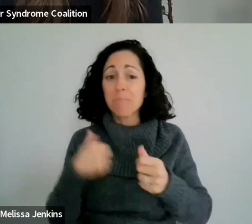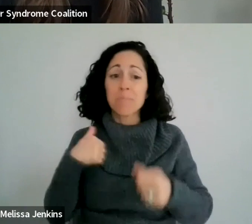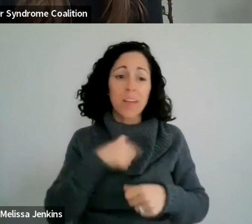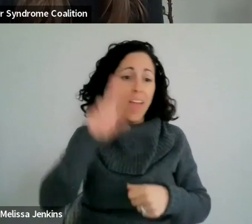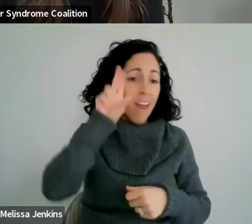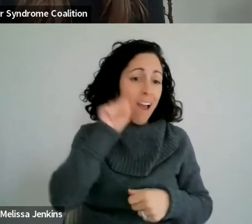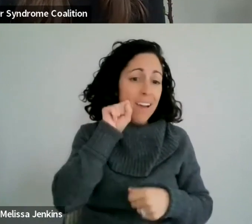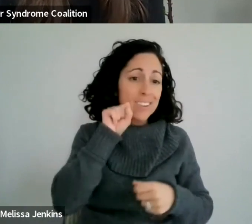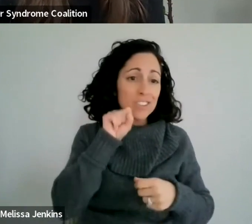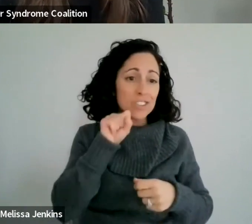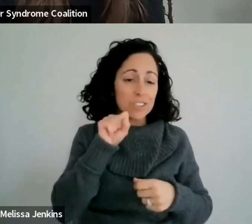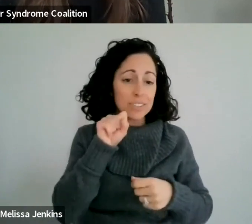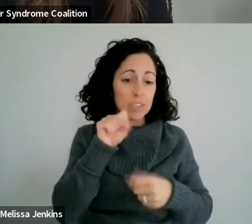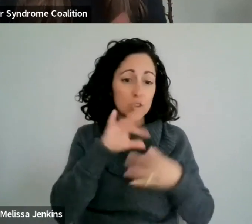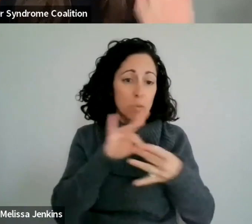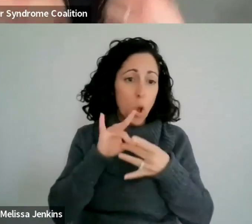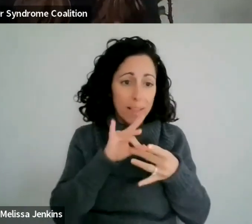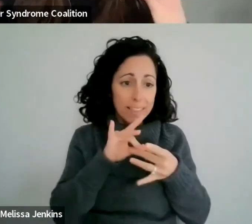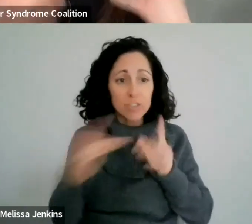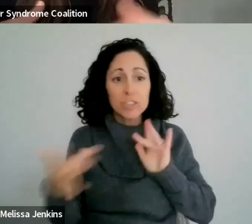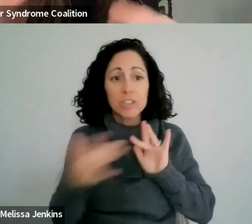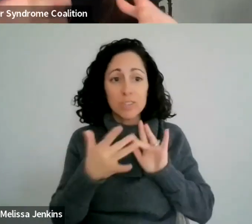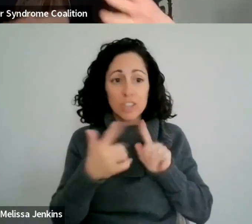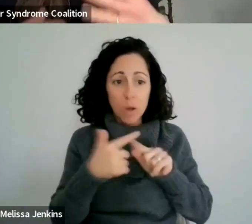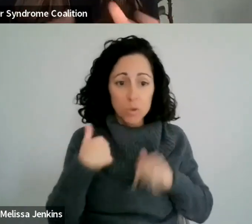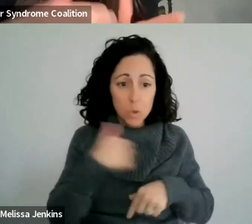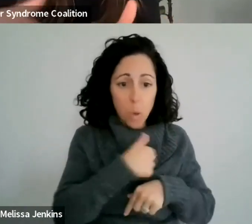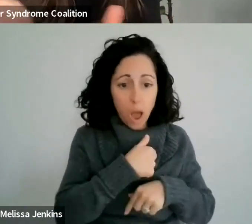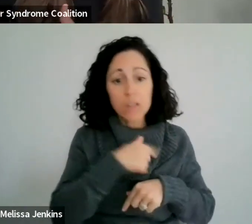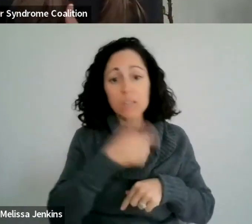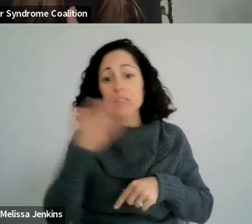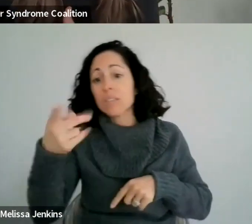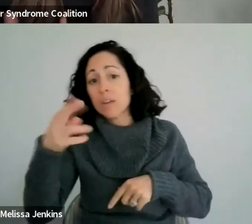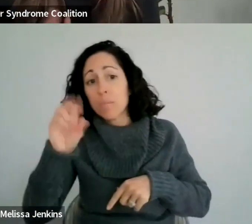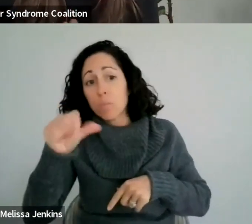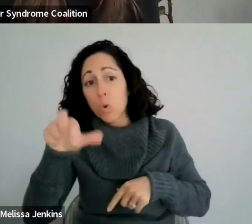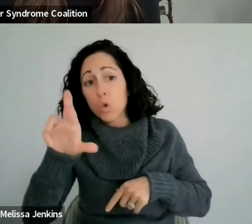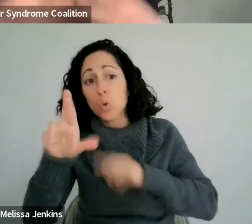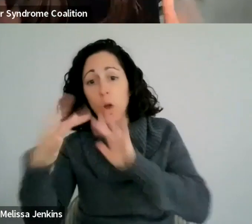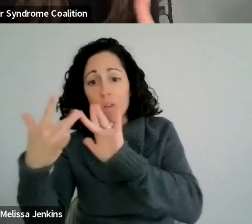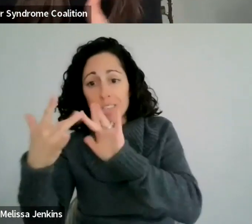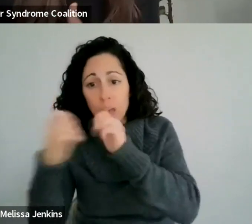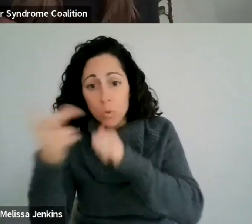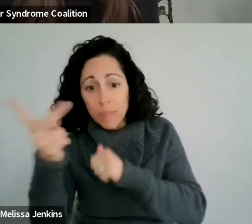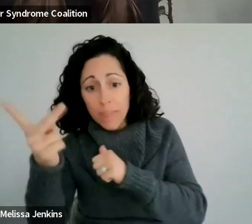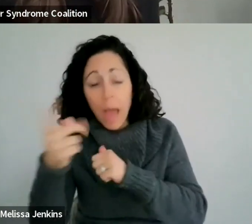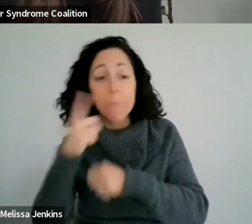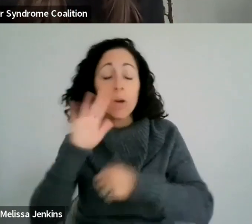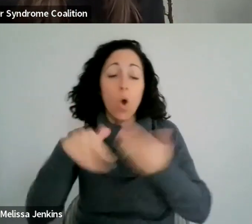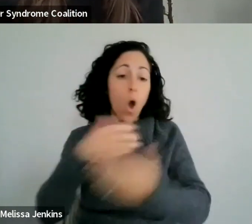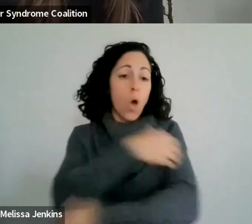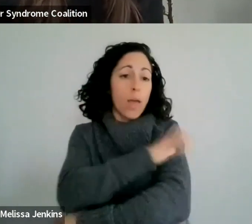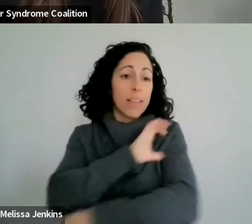Reach out to ProQR. And the clinical trial sites, all that stuff as it rolls out, that information will become available,